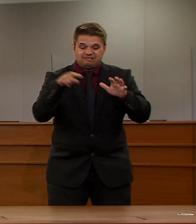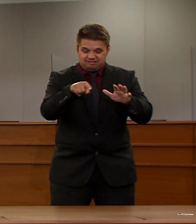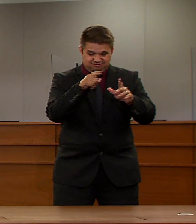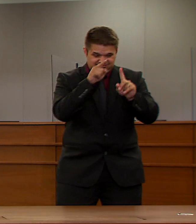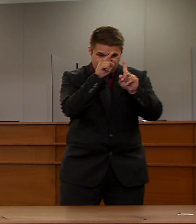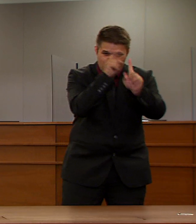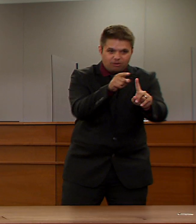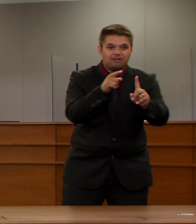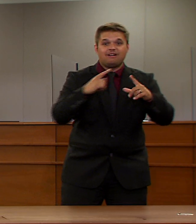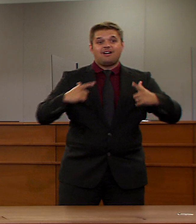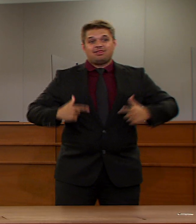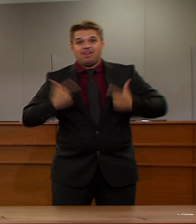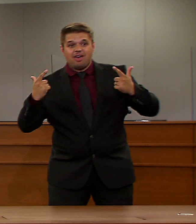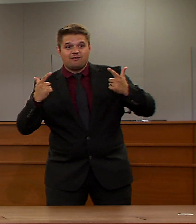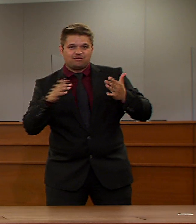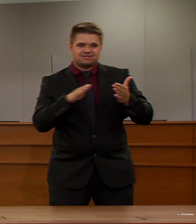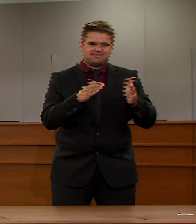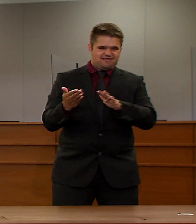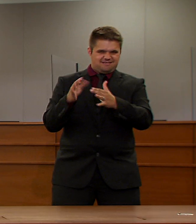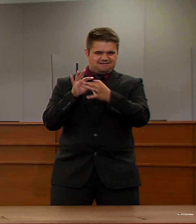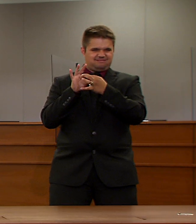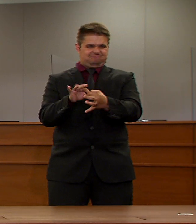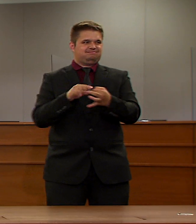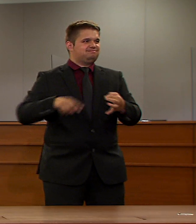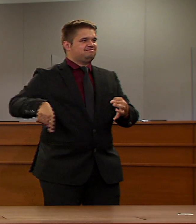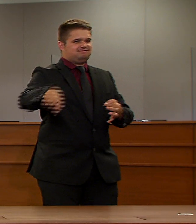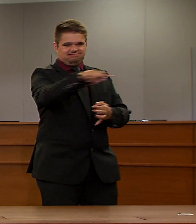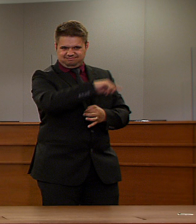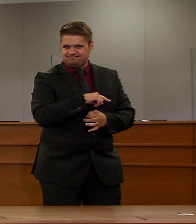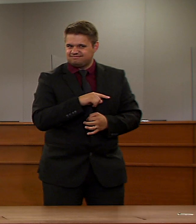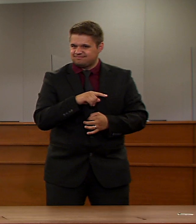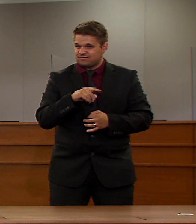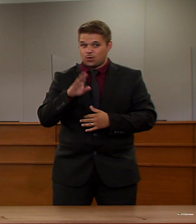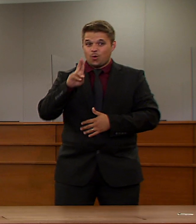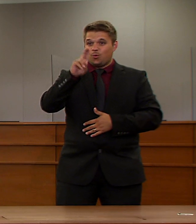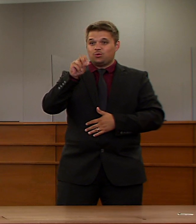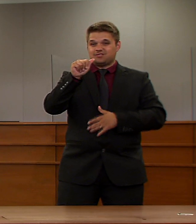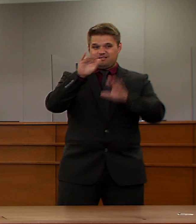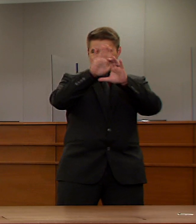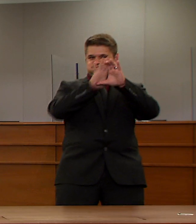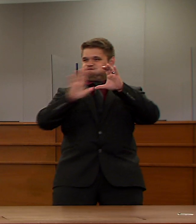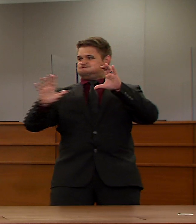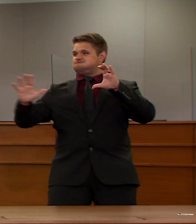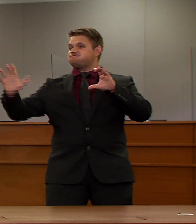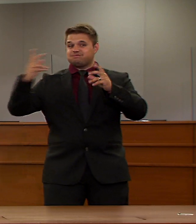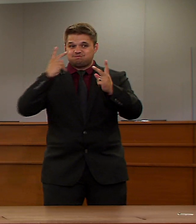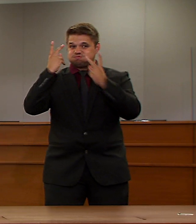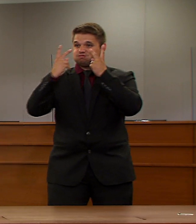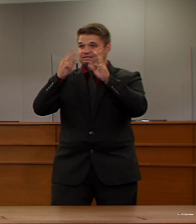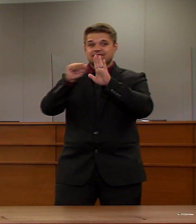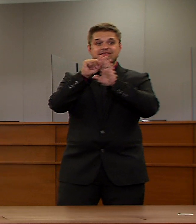States all over the country, our eyes have seen surging case counts since they began easing